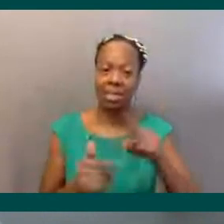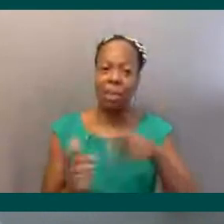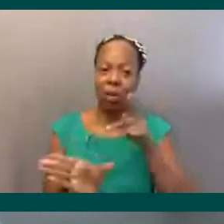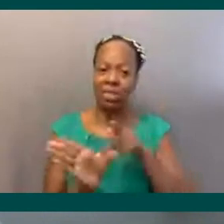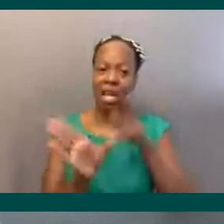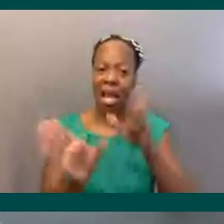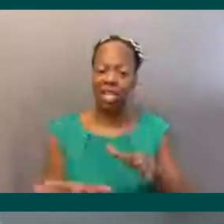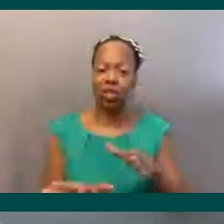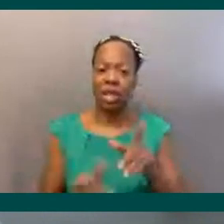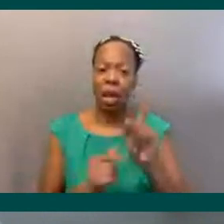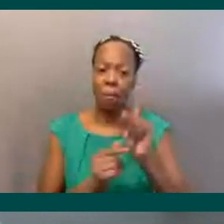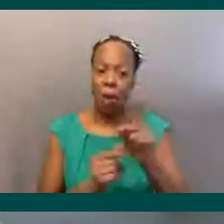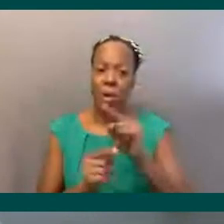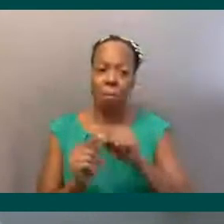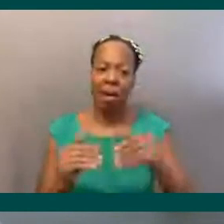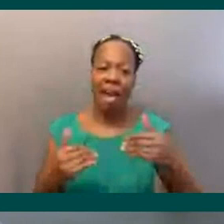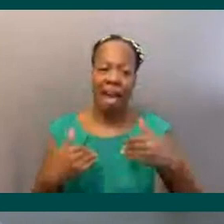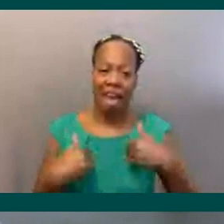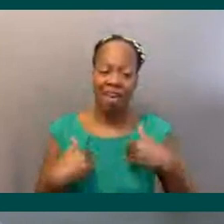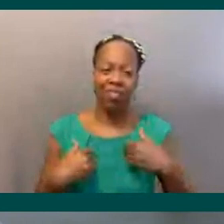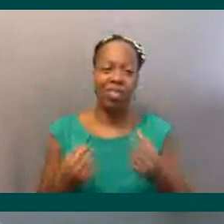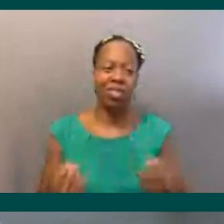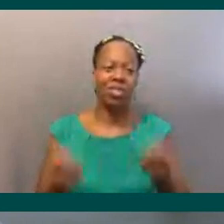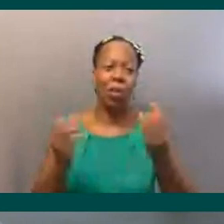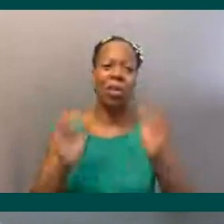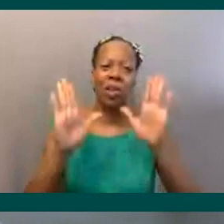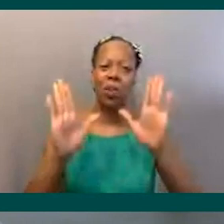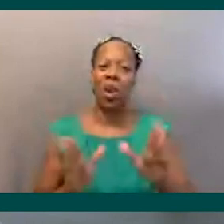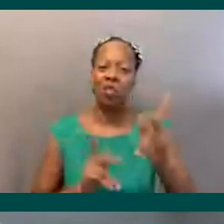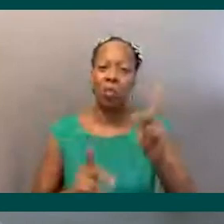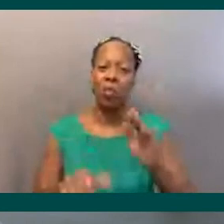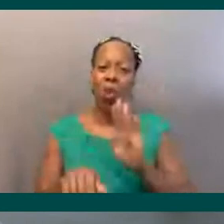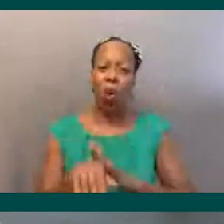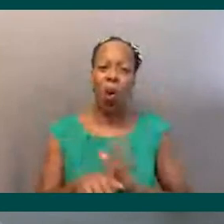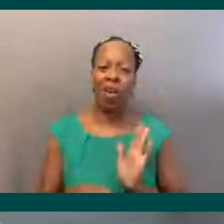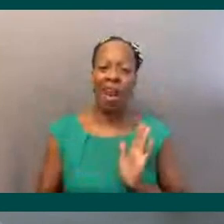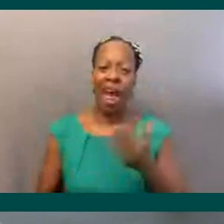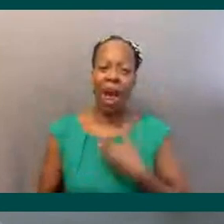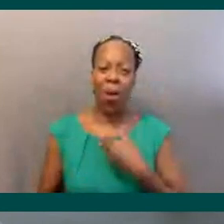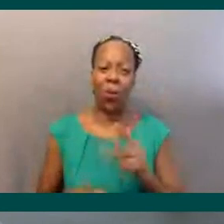but there's lots of wonderful people as part of this team, I think that is what makes